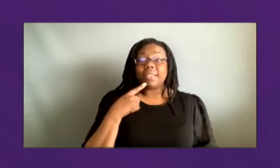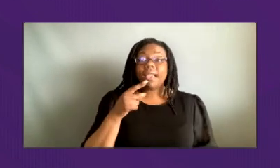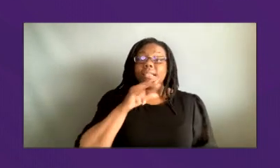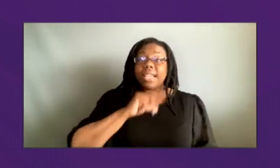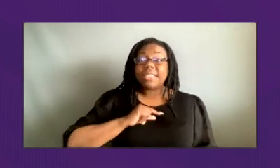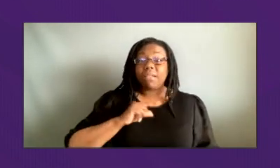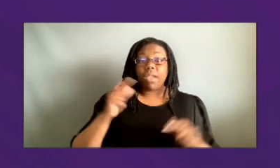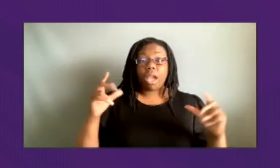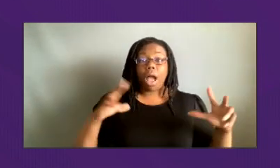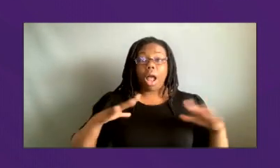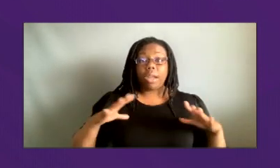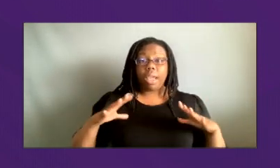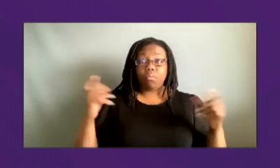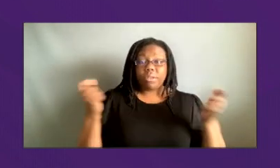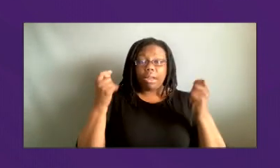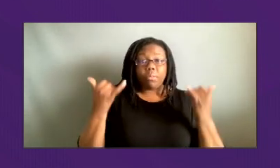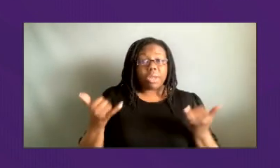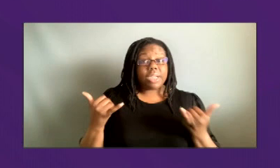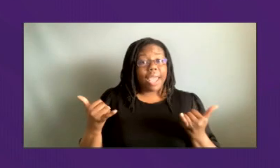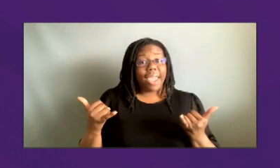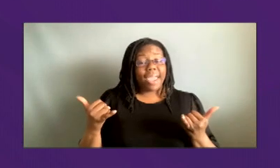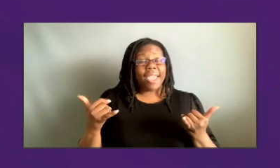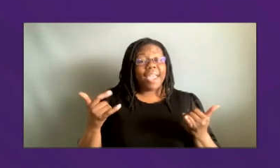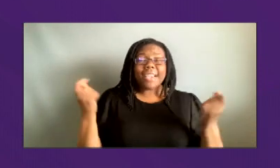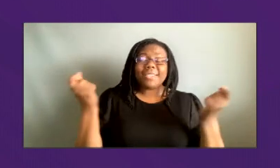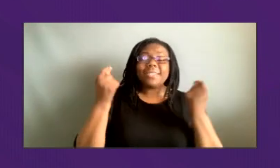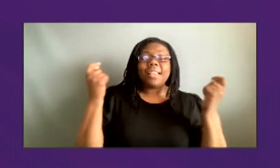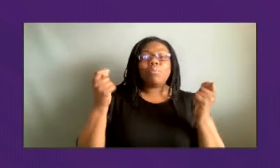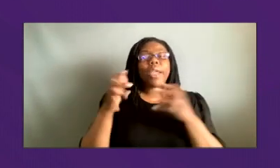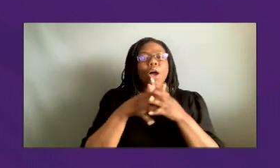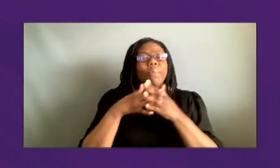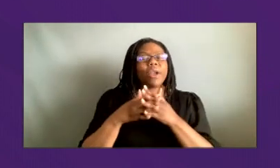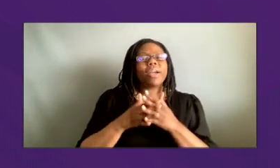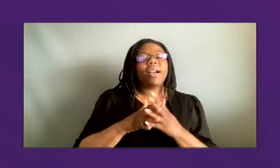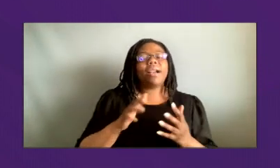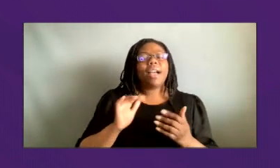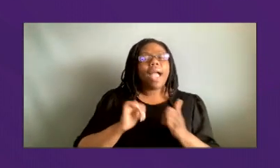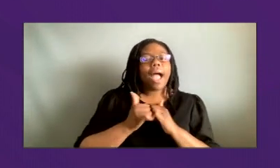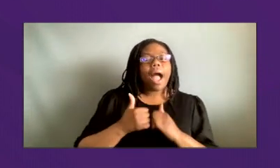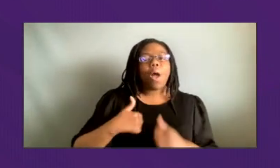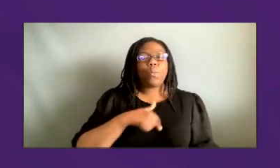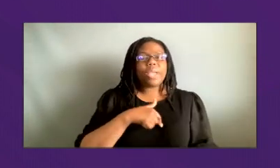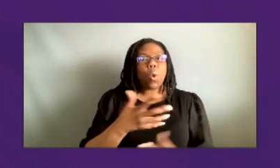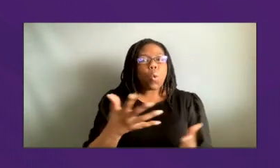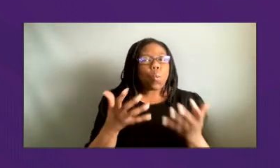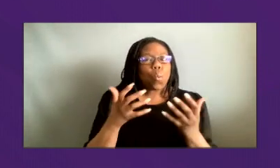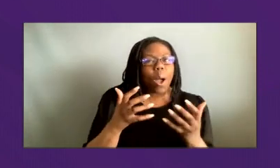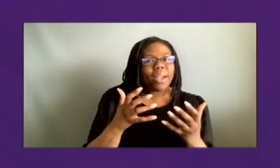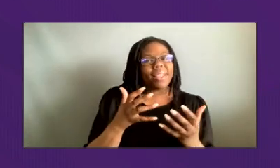America as we want it to be peaceful, generous, and welcoming. But what the story leaves out is